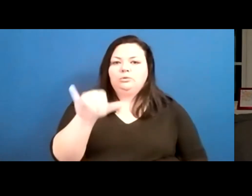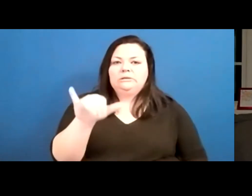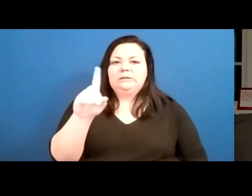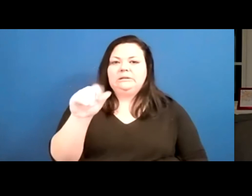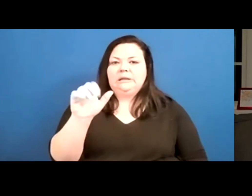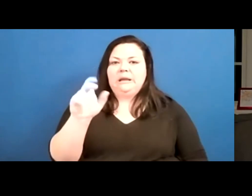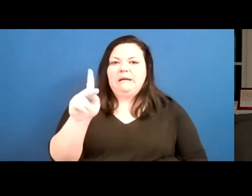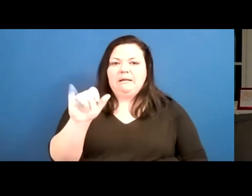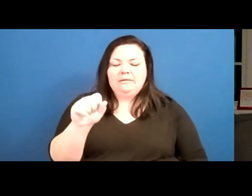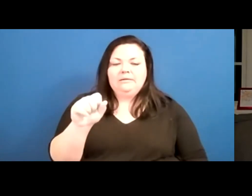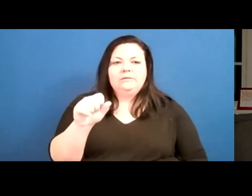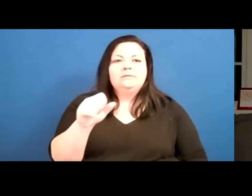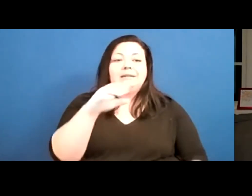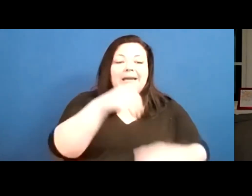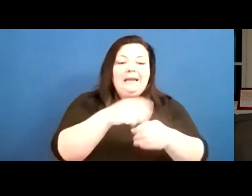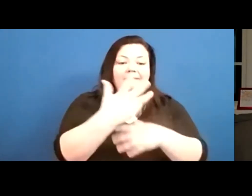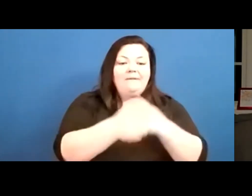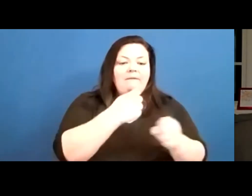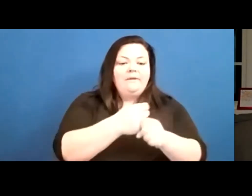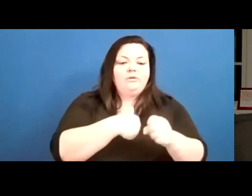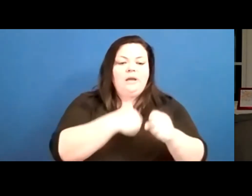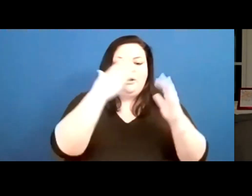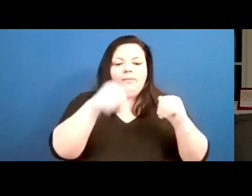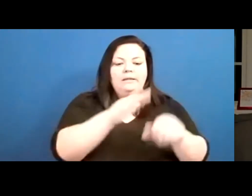"In five years I hope these songs feel like covers